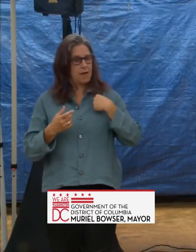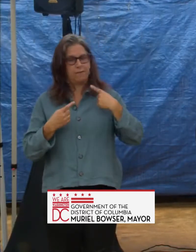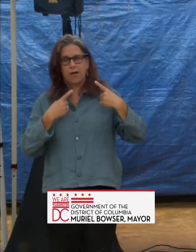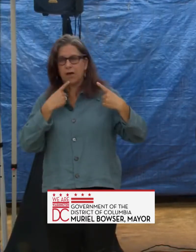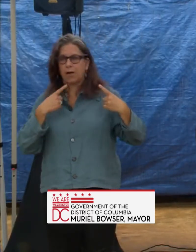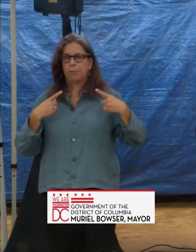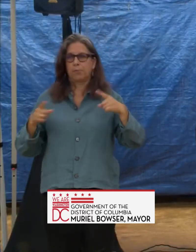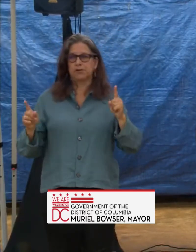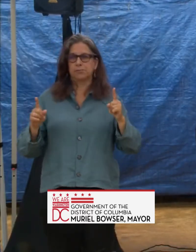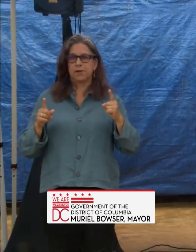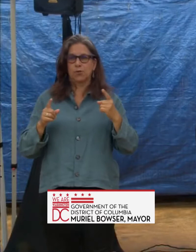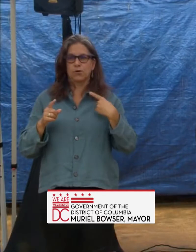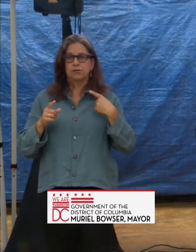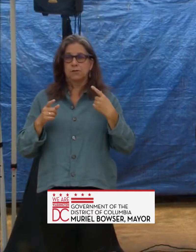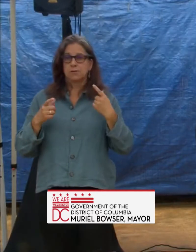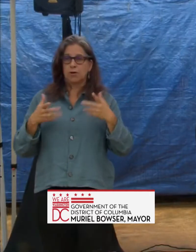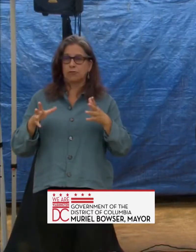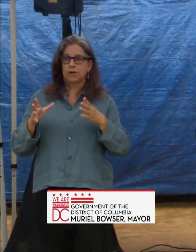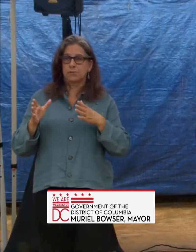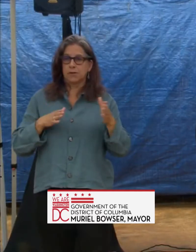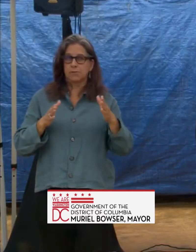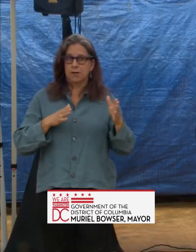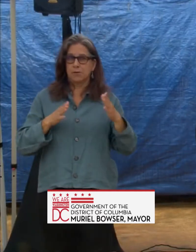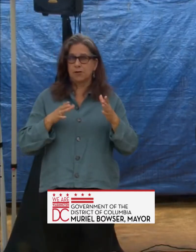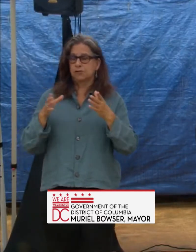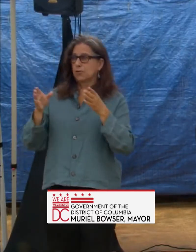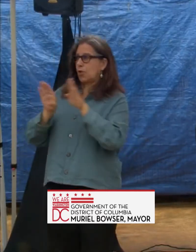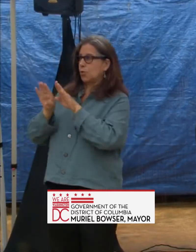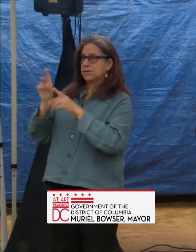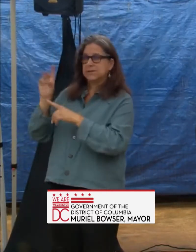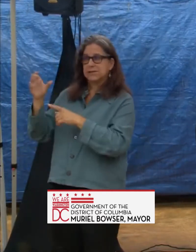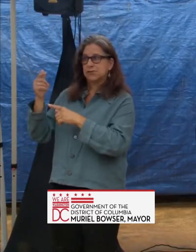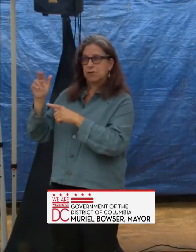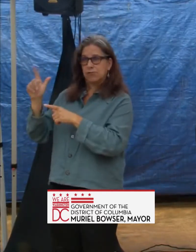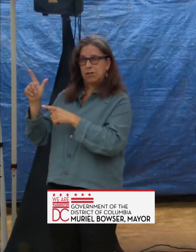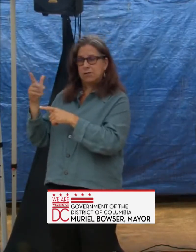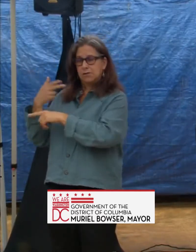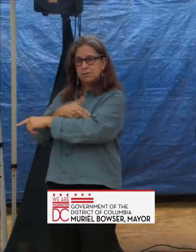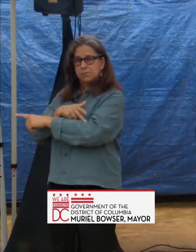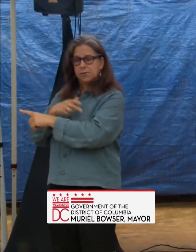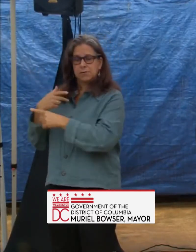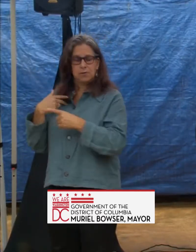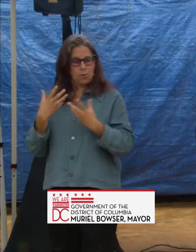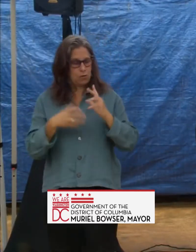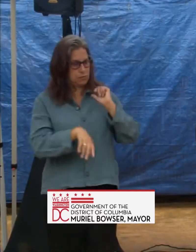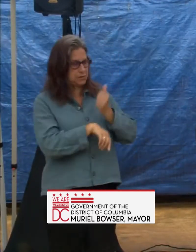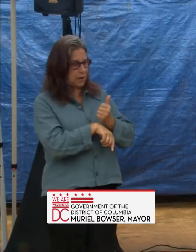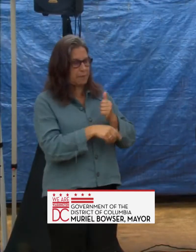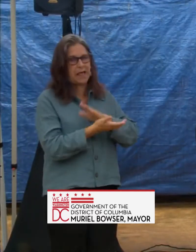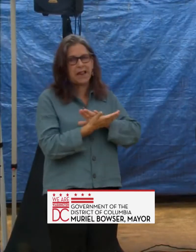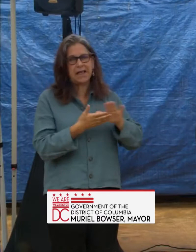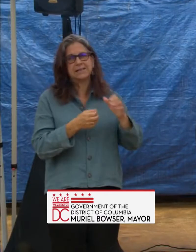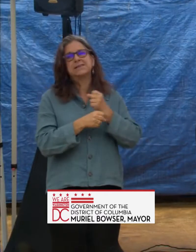D.C. GENERAL AND REPLACE IT WITH SAFE, CLEAN AND DIGNIFIED SHORT-TERM FAMILY HOUSING IN EACH WARD.